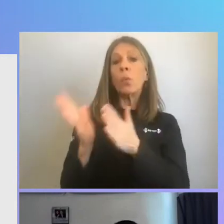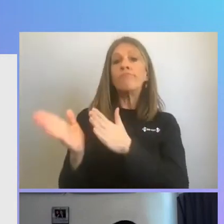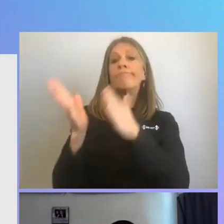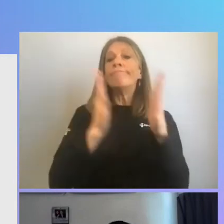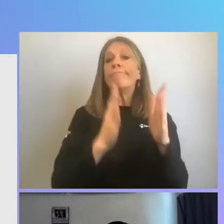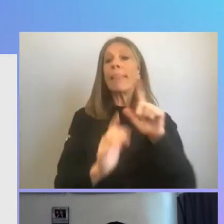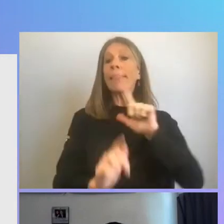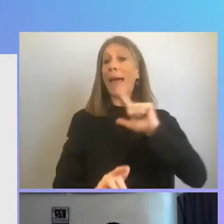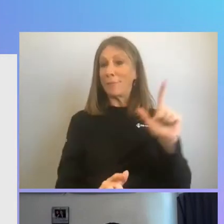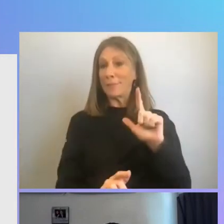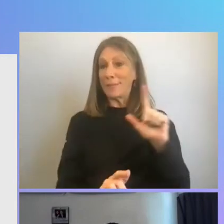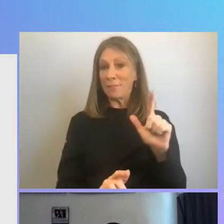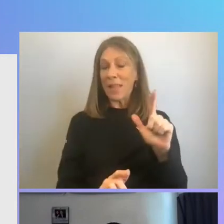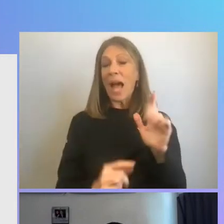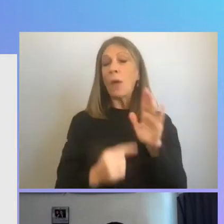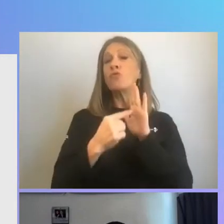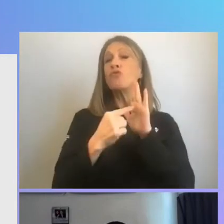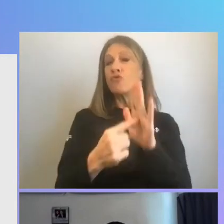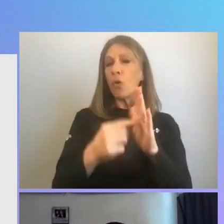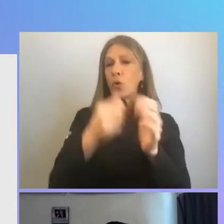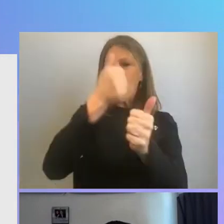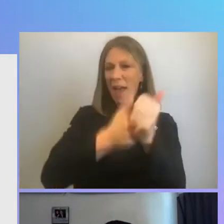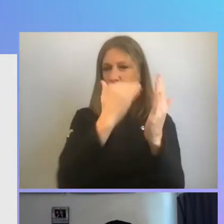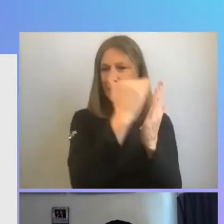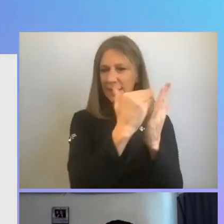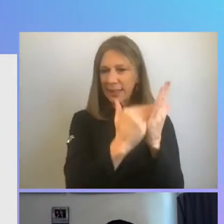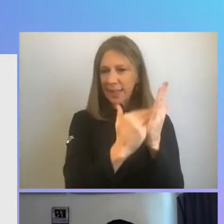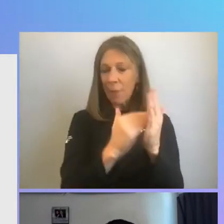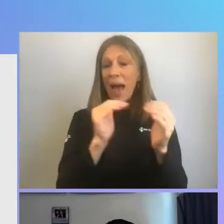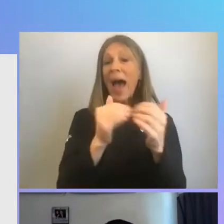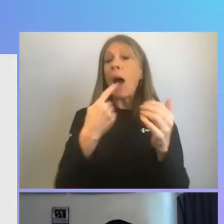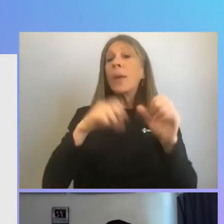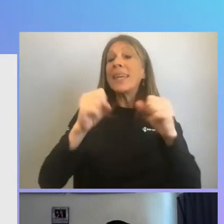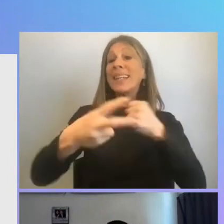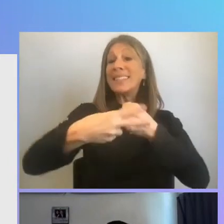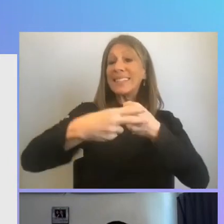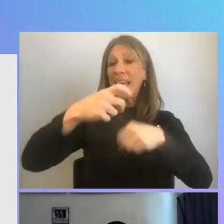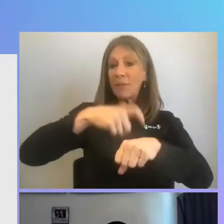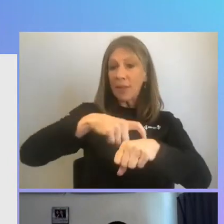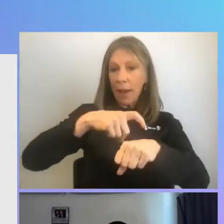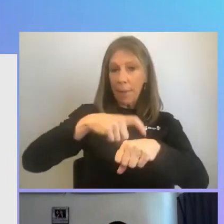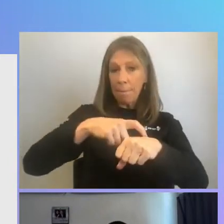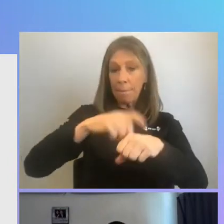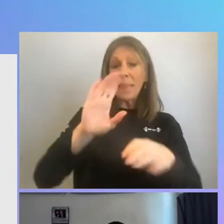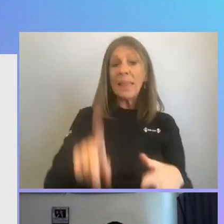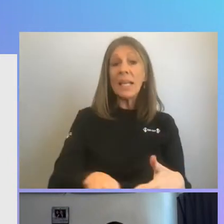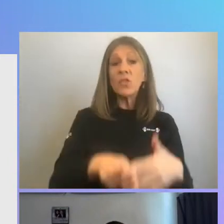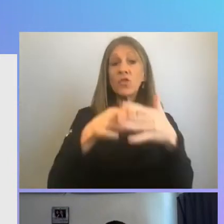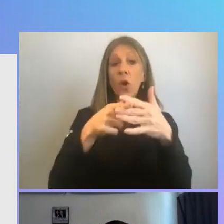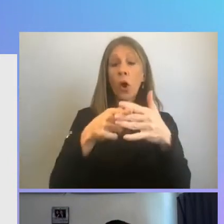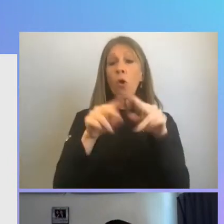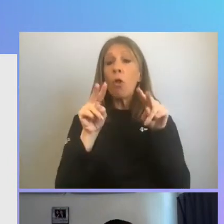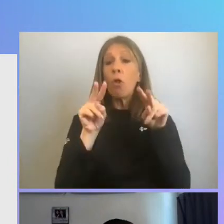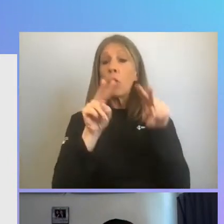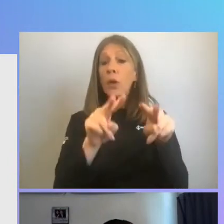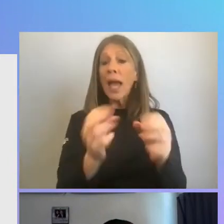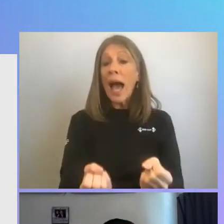you at each point of the way how we can actually save time. So let's start with, uh, looking at how much time it takes to